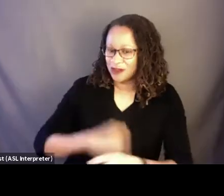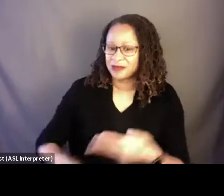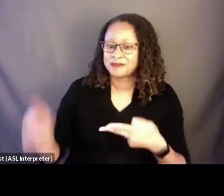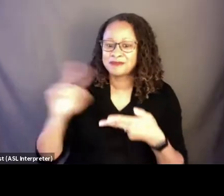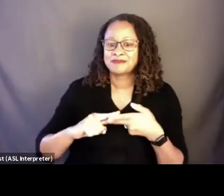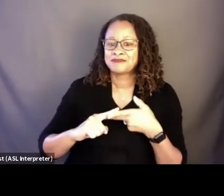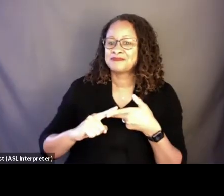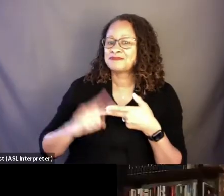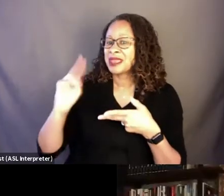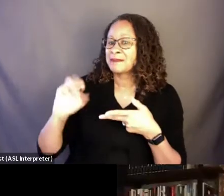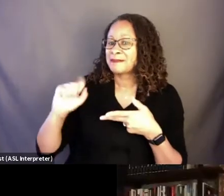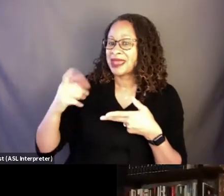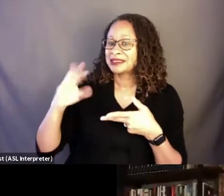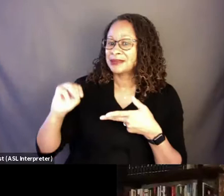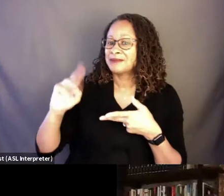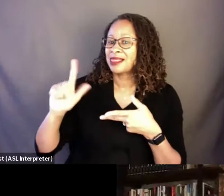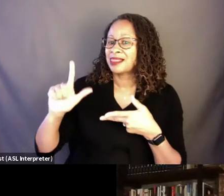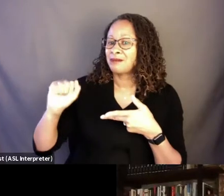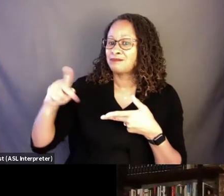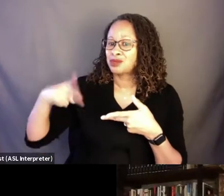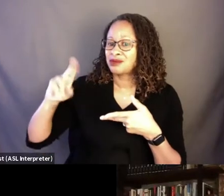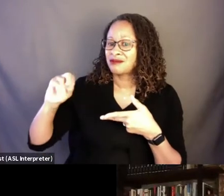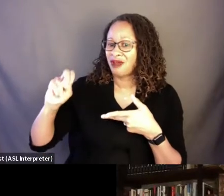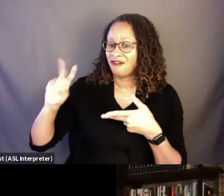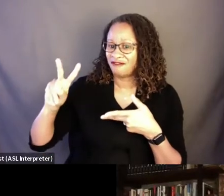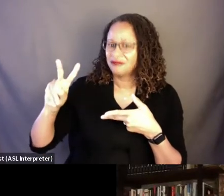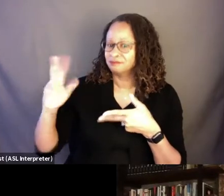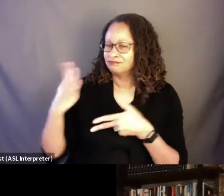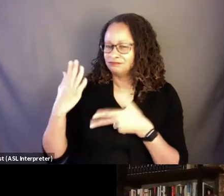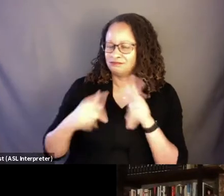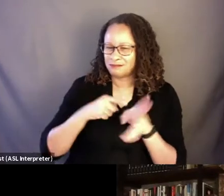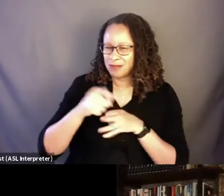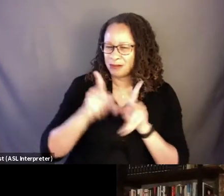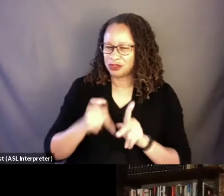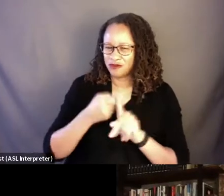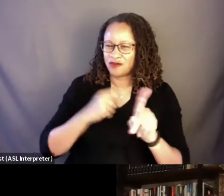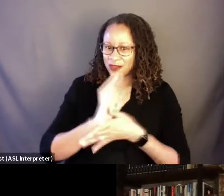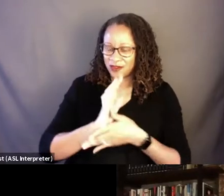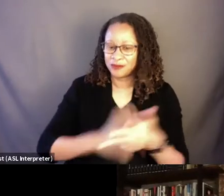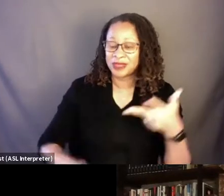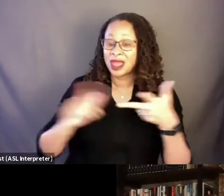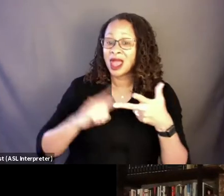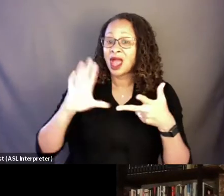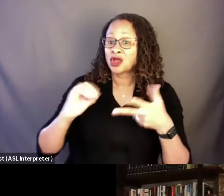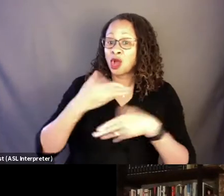as well as Maxim Lapunov, one of the subjects of the film, and co-producer who will also be serving as our translator,